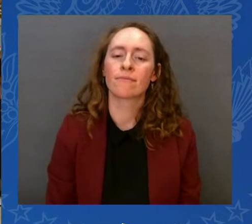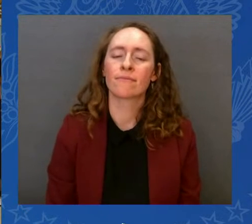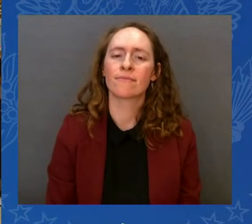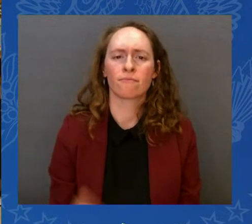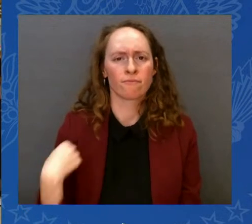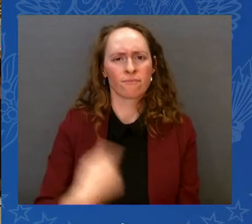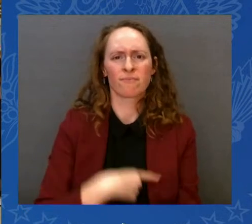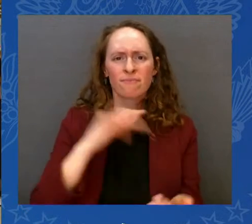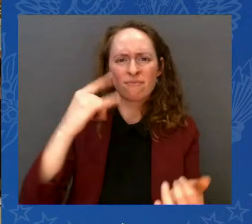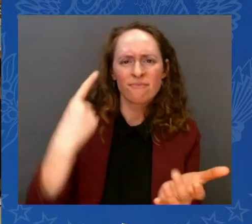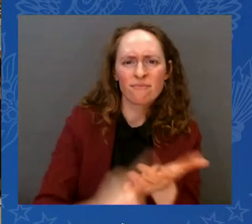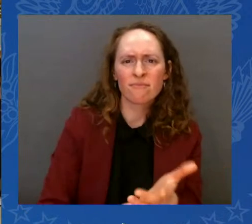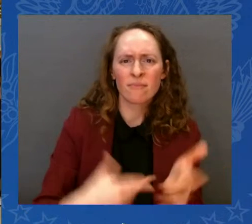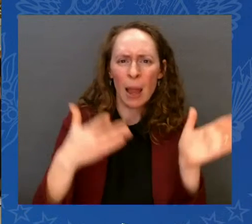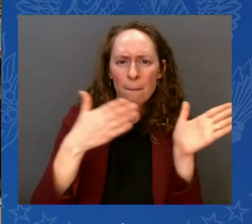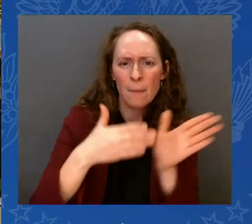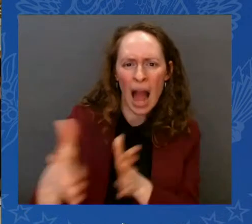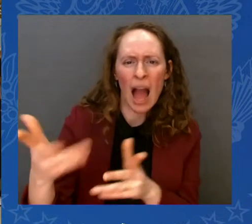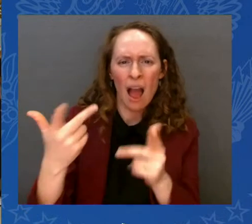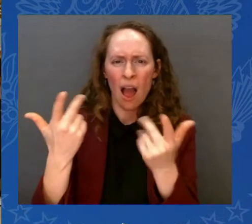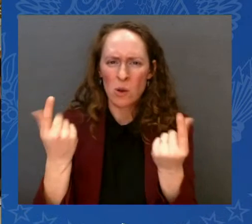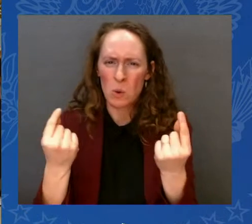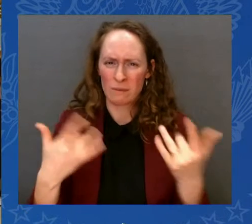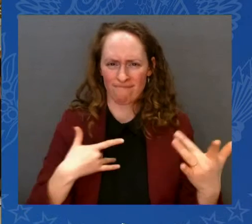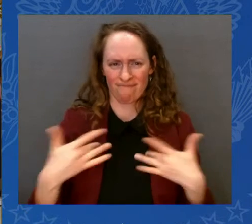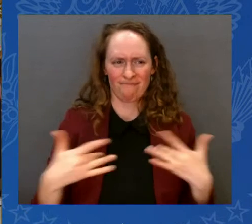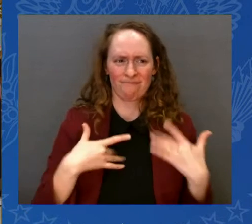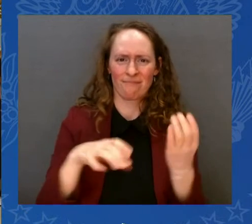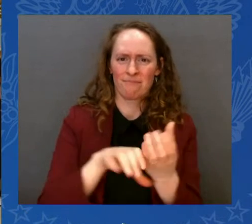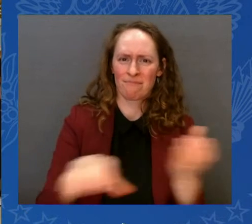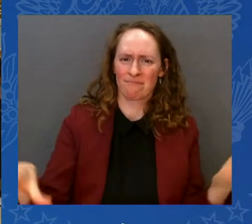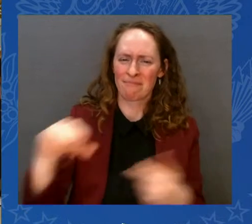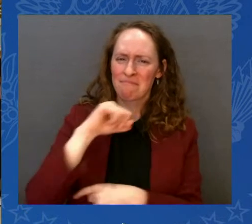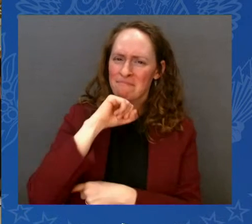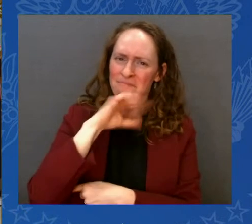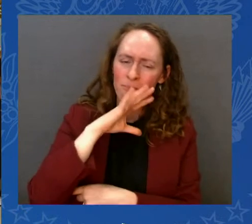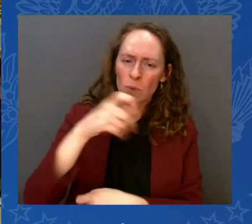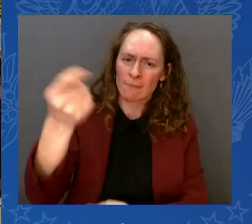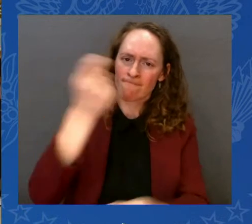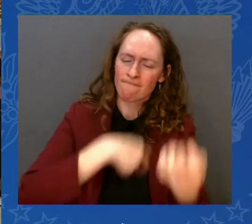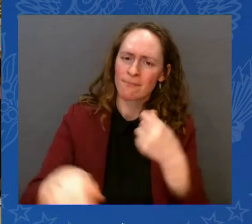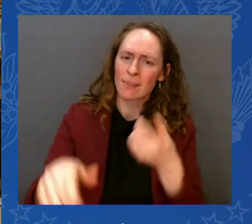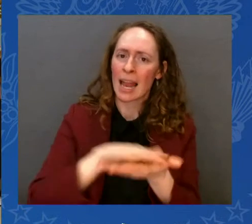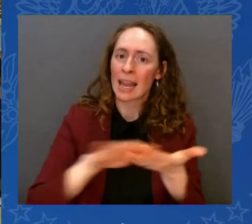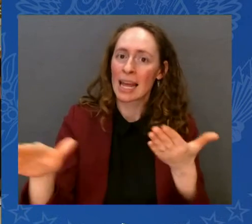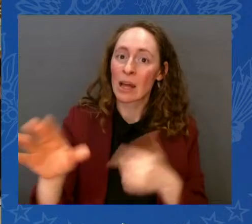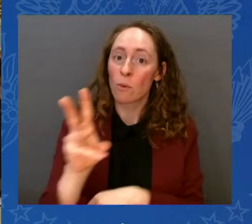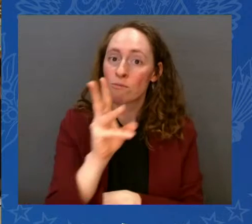which has the benefit of not only allowing the work to happen -- which means supporting the workers who do that --